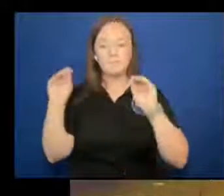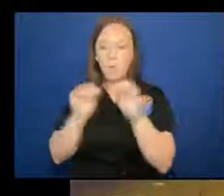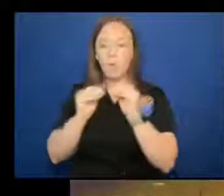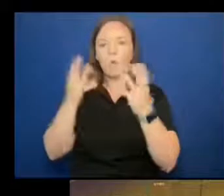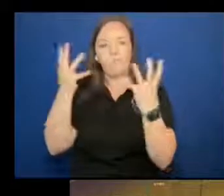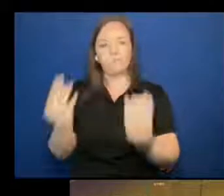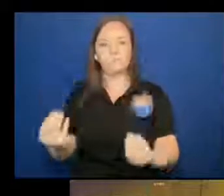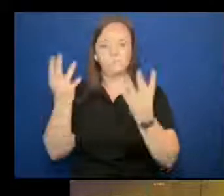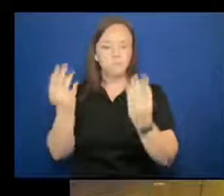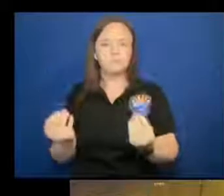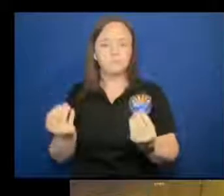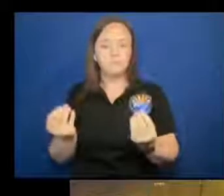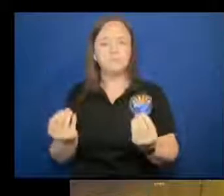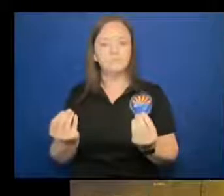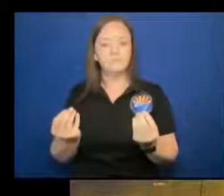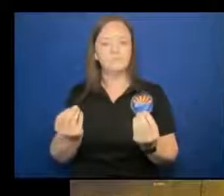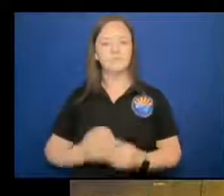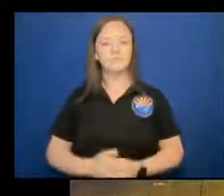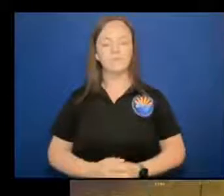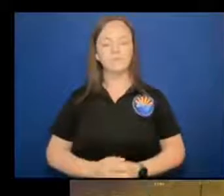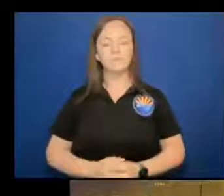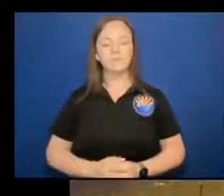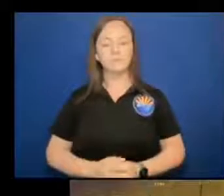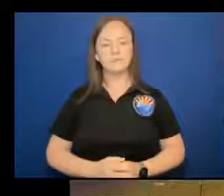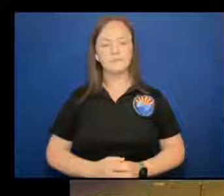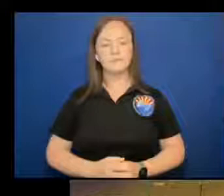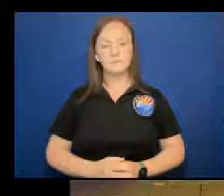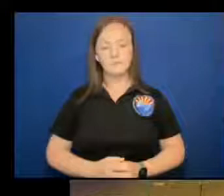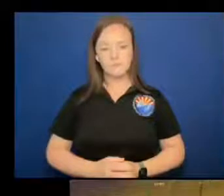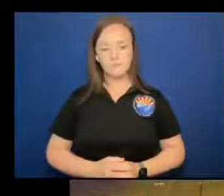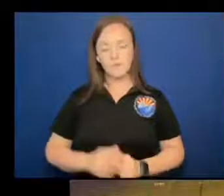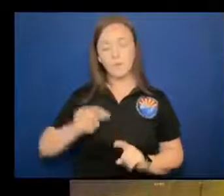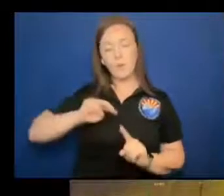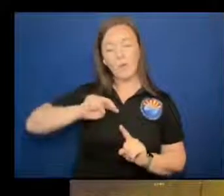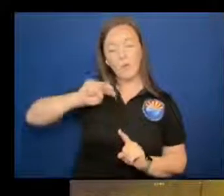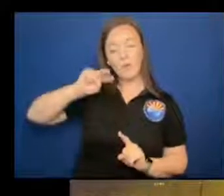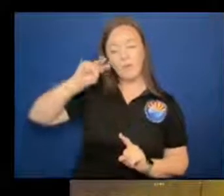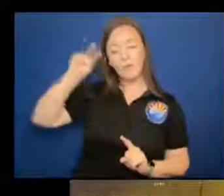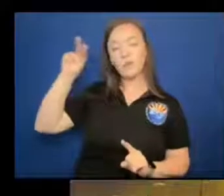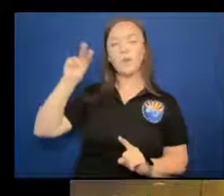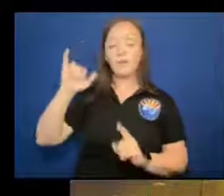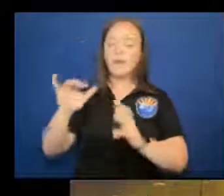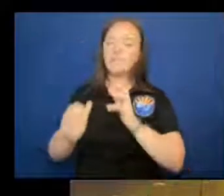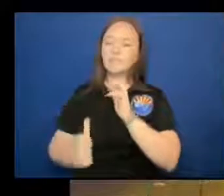AND EMERGENT. AND THE WAY WE USE IT WHEN WE TALK ABOUT SUPPRESSION LINES. SO WE HAVE PRIMARY LINE ALTERNATE